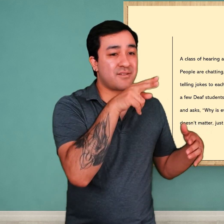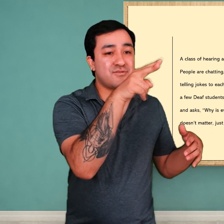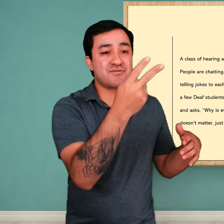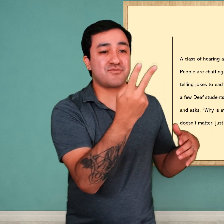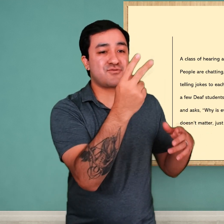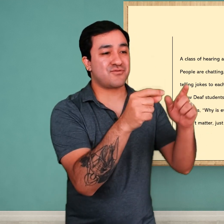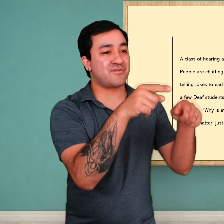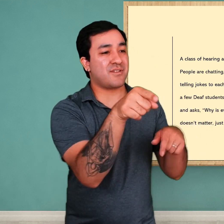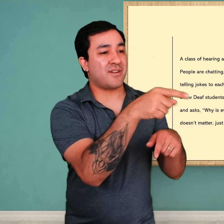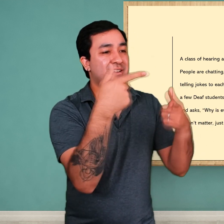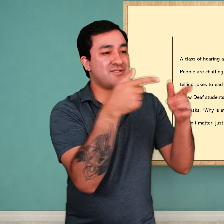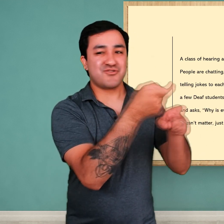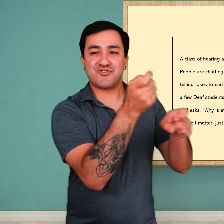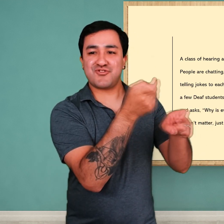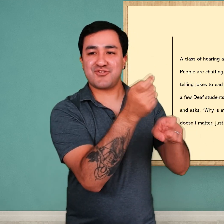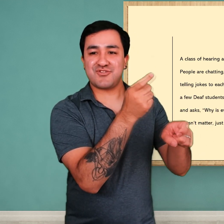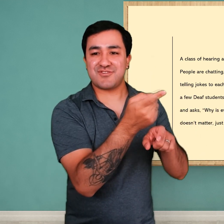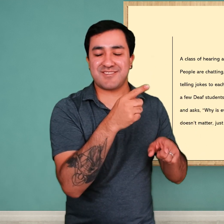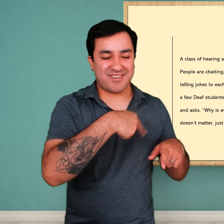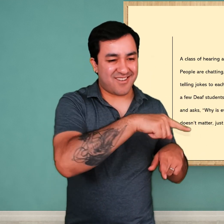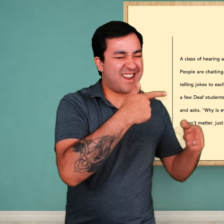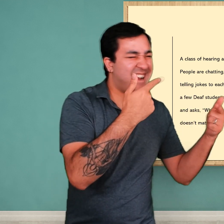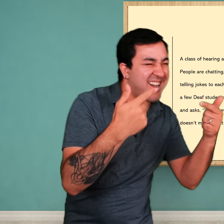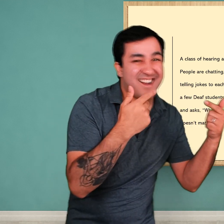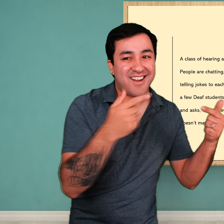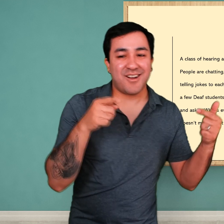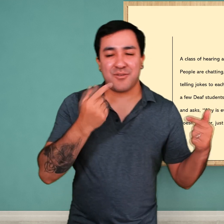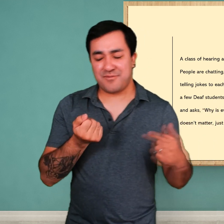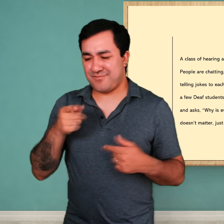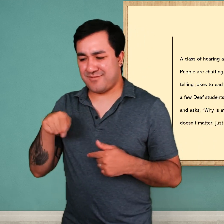All the hearing students are suddenly laughing when a few Deaf students notice.